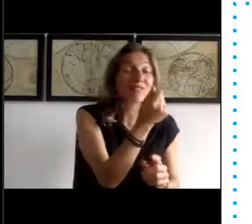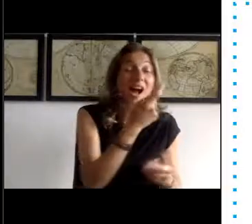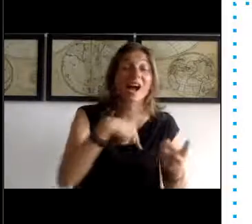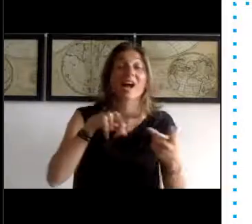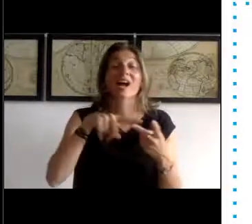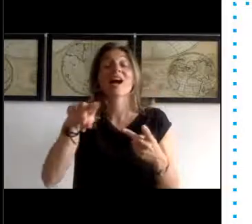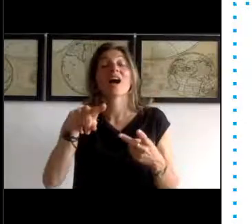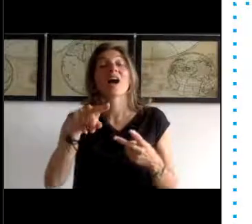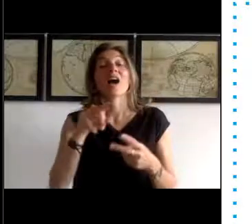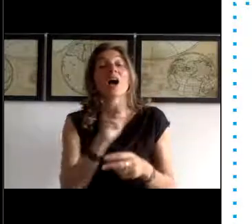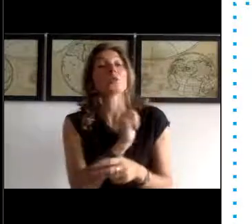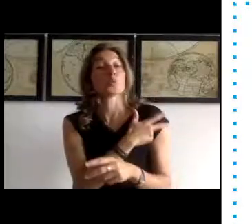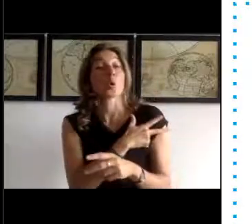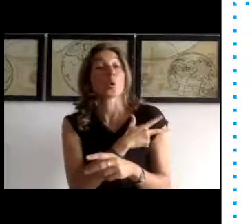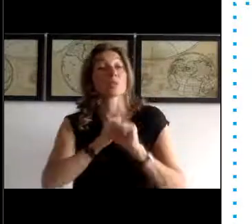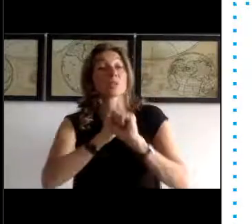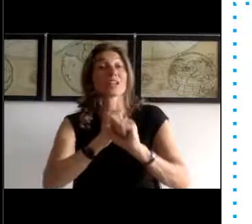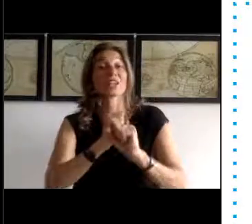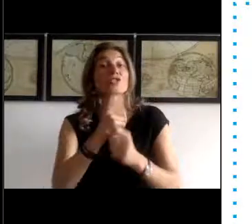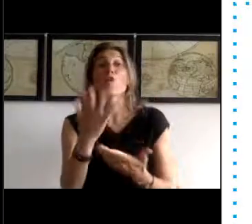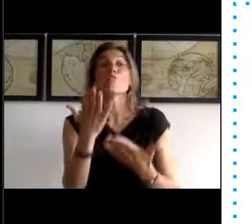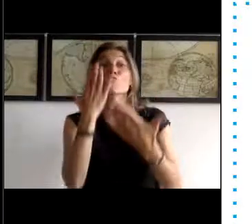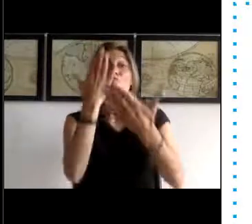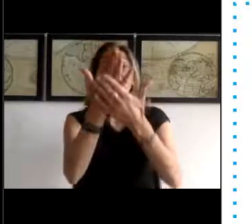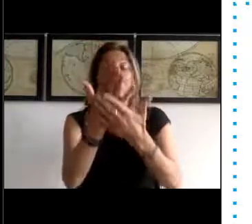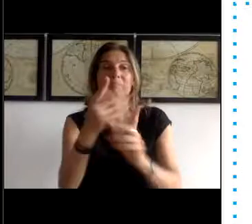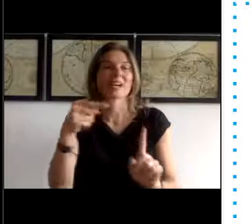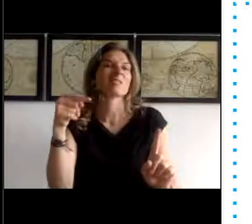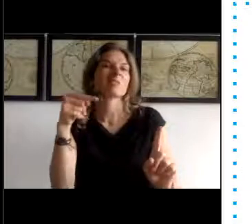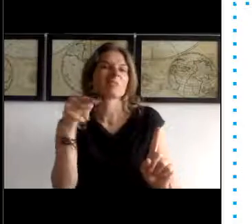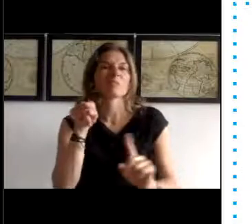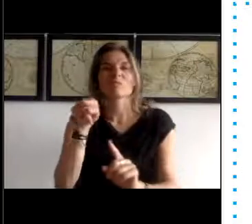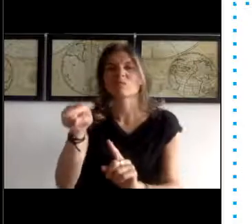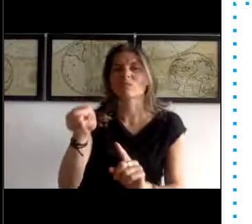We've proposed a new type of activity under key action one,